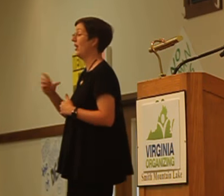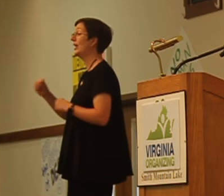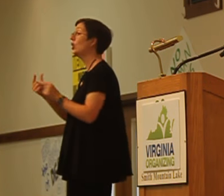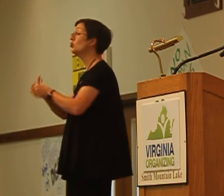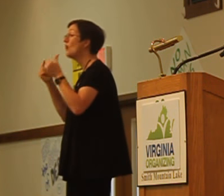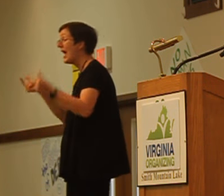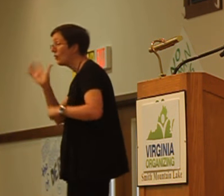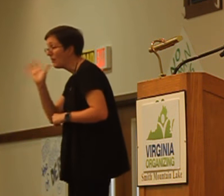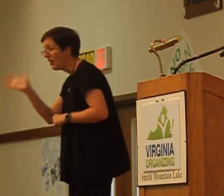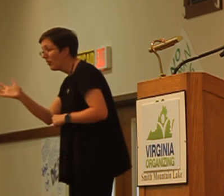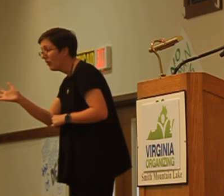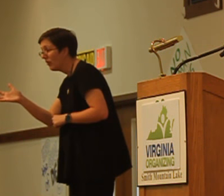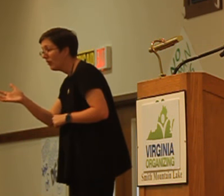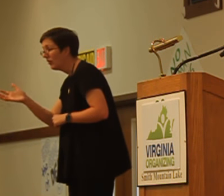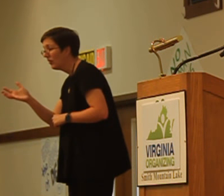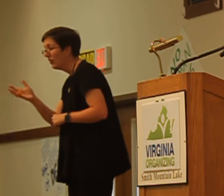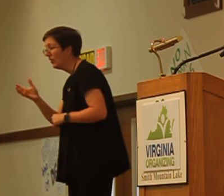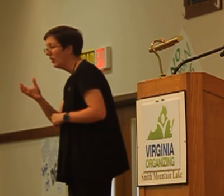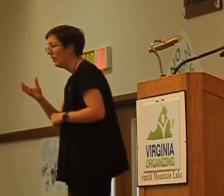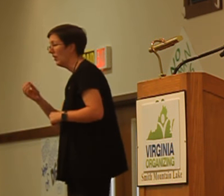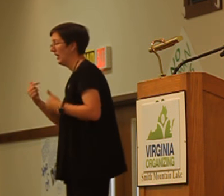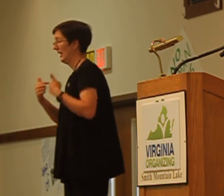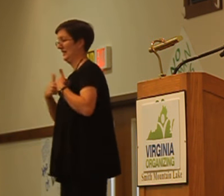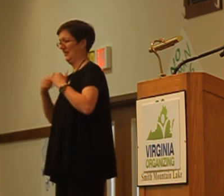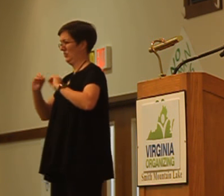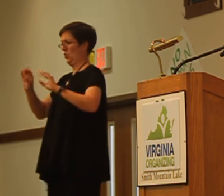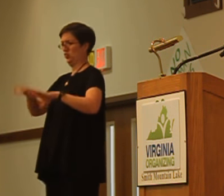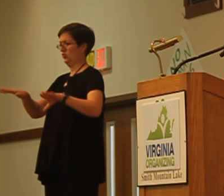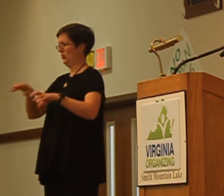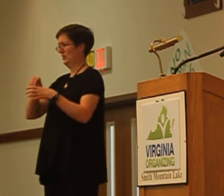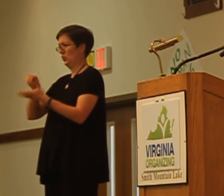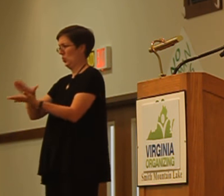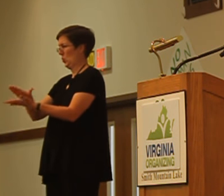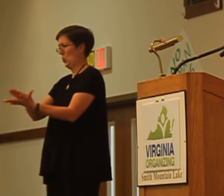and I don't have any children in the school system,